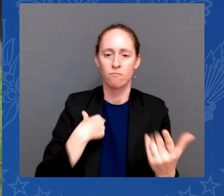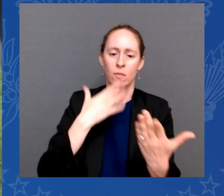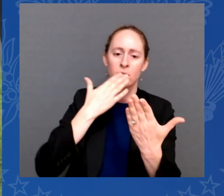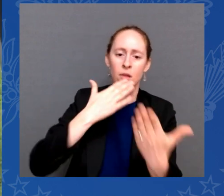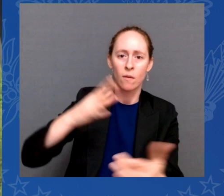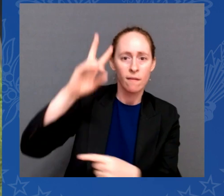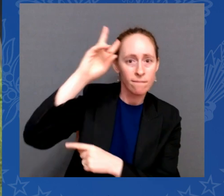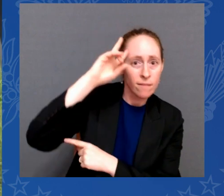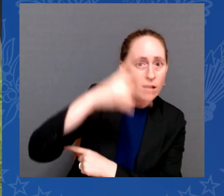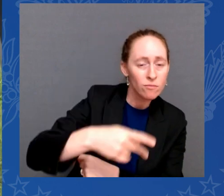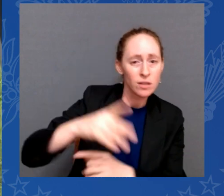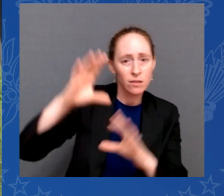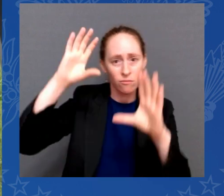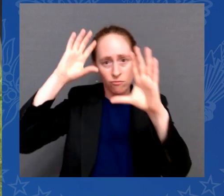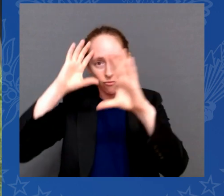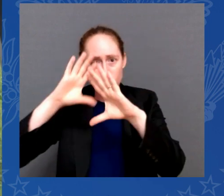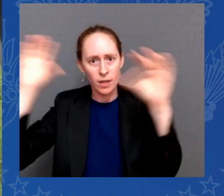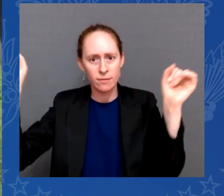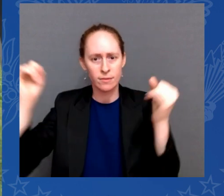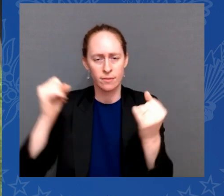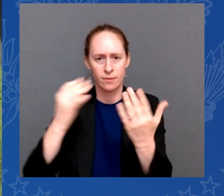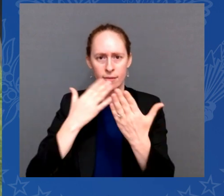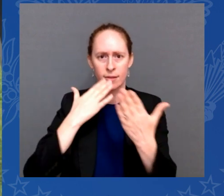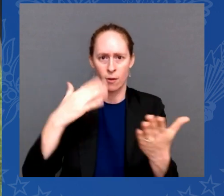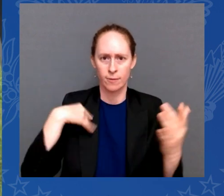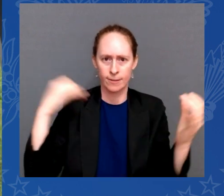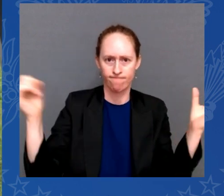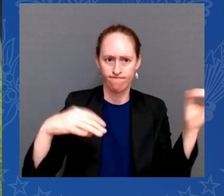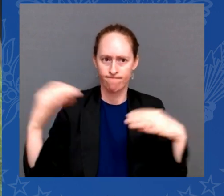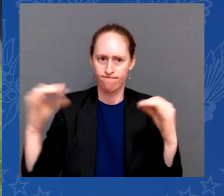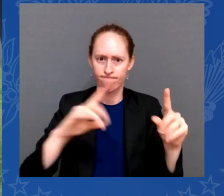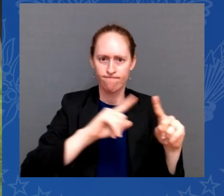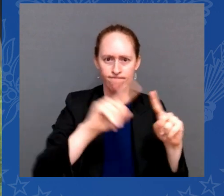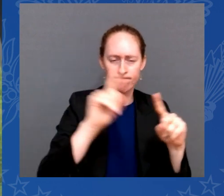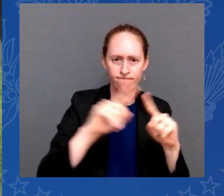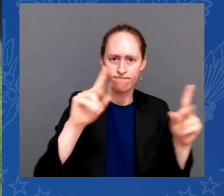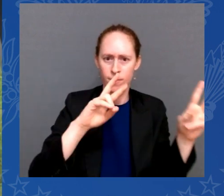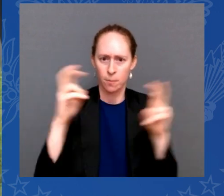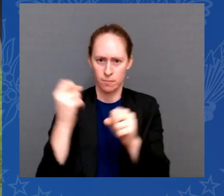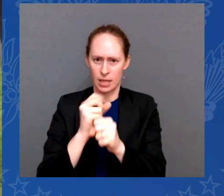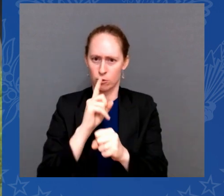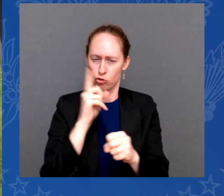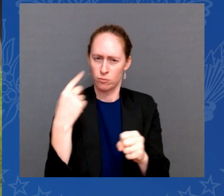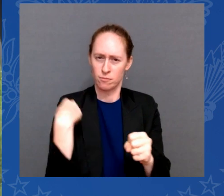and to ensure that we can provide that lifesaving care, that lifesaving treatment to our veterans,